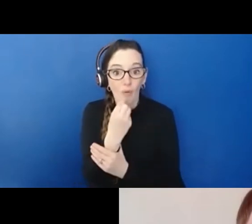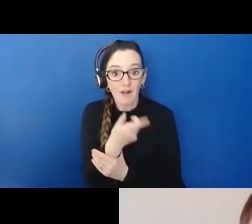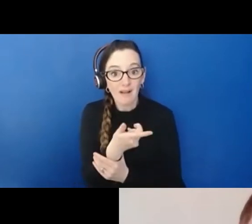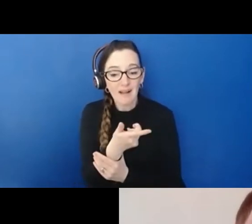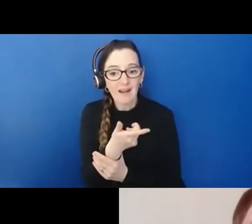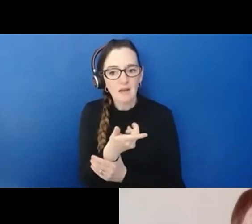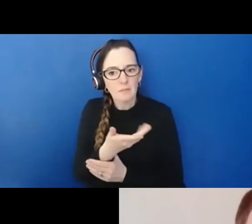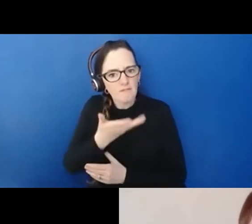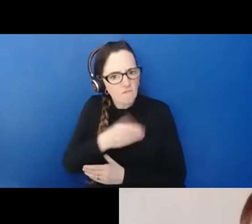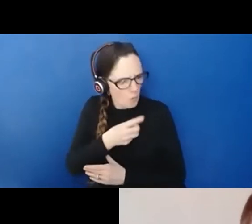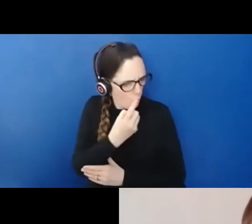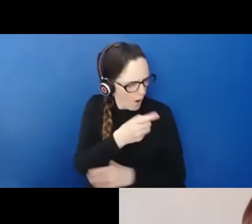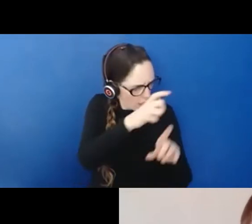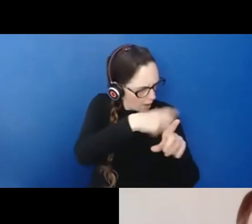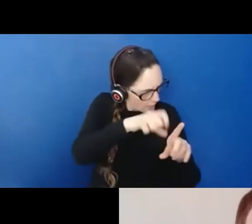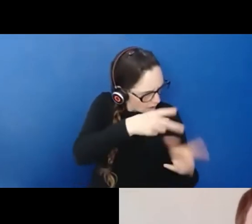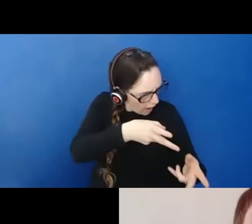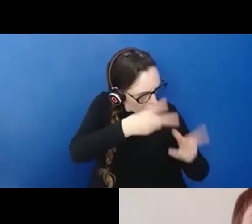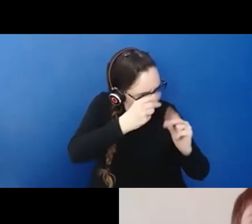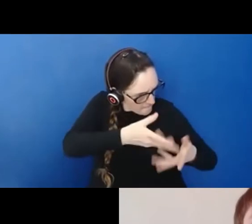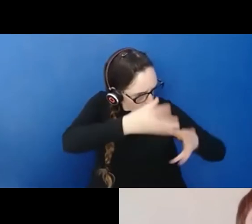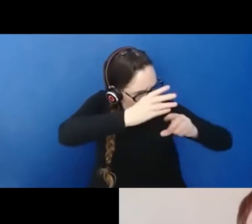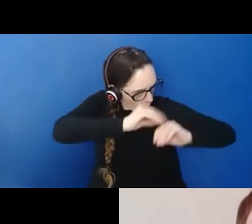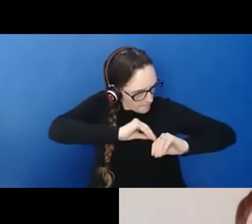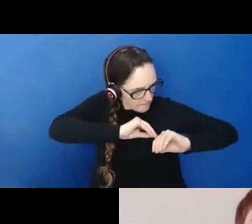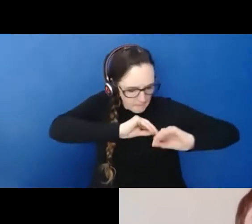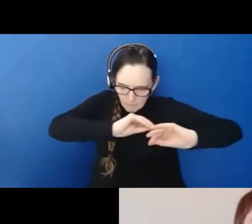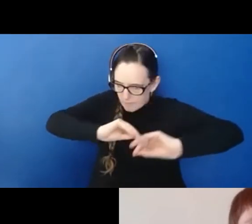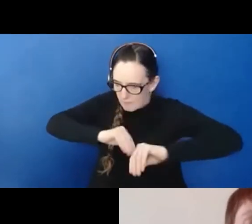like one community, it's something that you can either add on